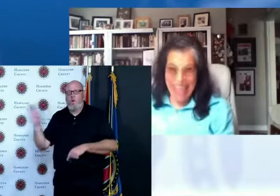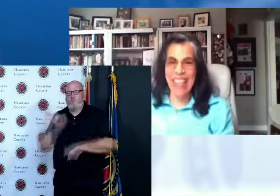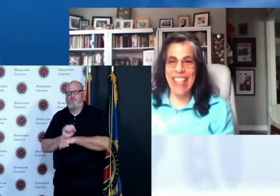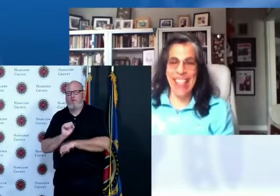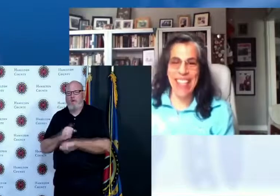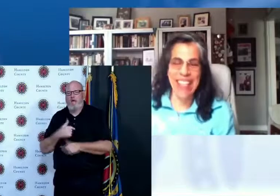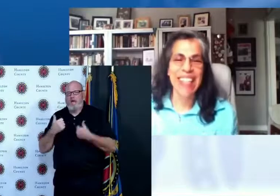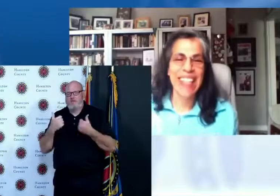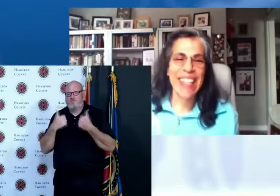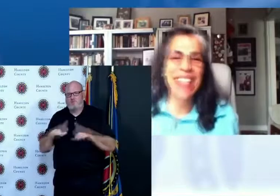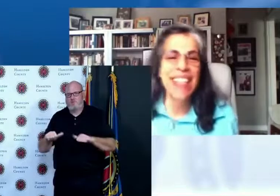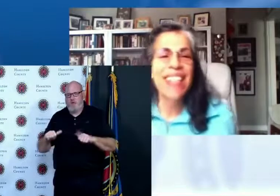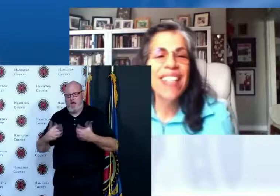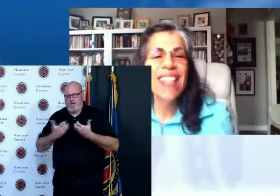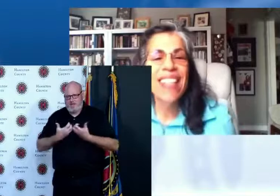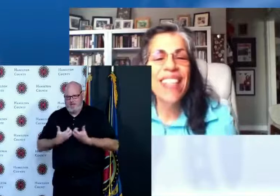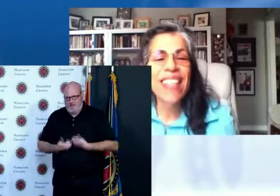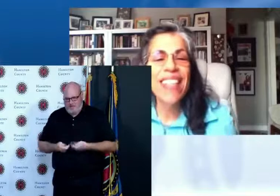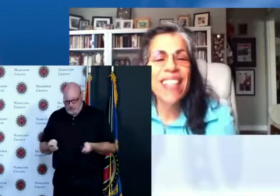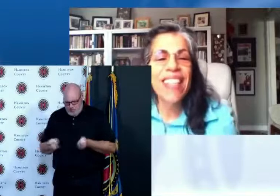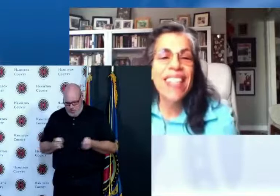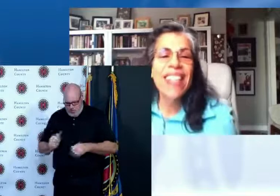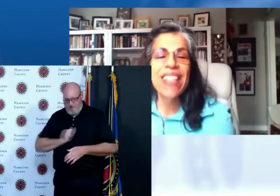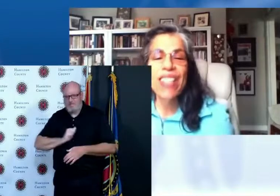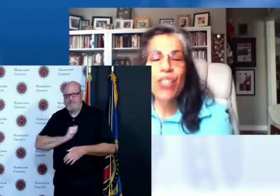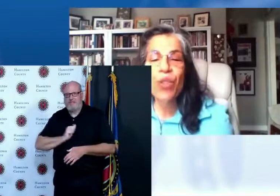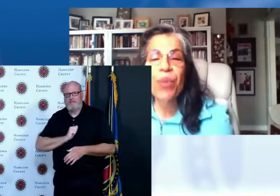I have occasionally filed a complaint on a business or two throughout the pandemic